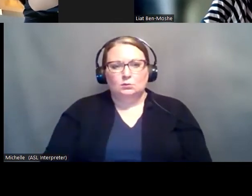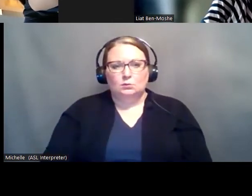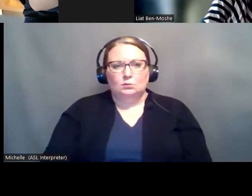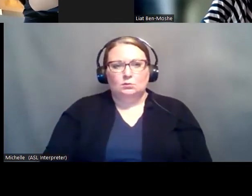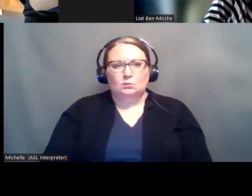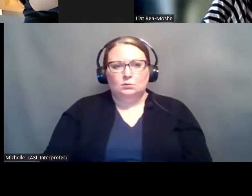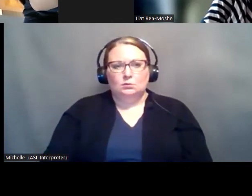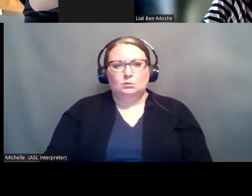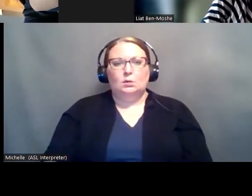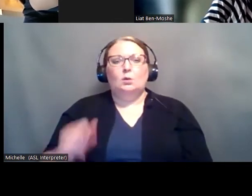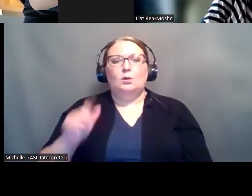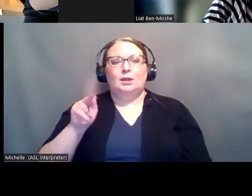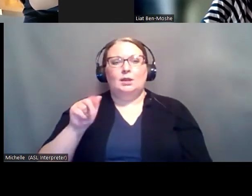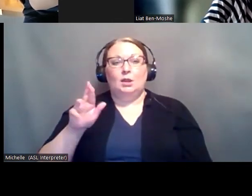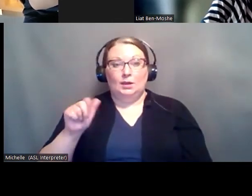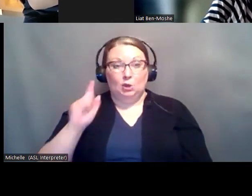[Kara] This is Kara, can you hear me now?